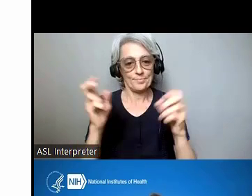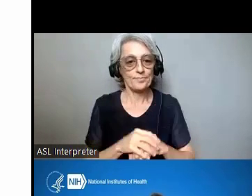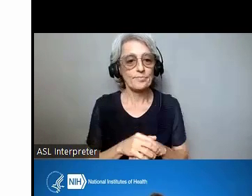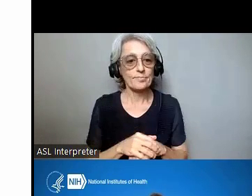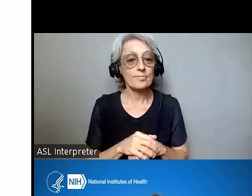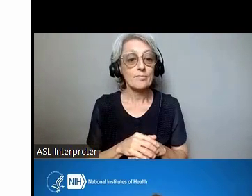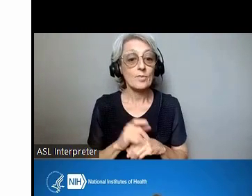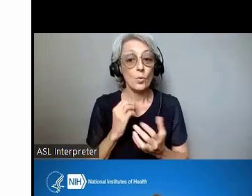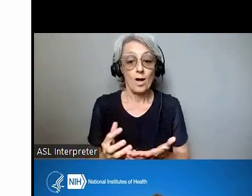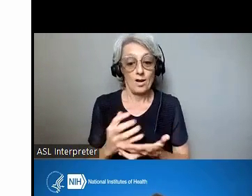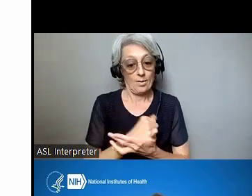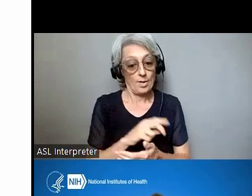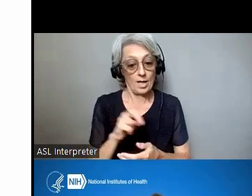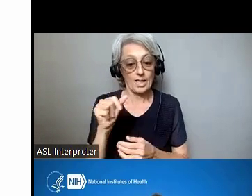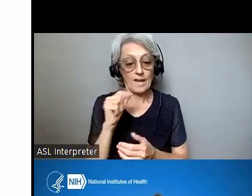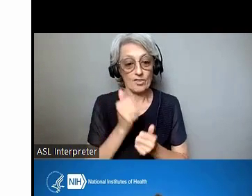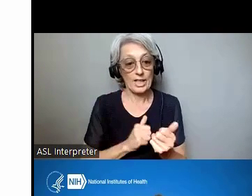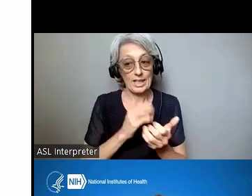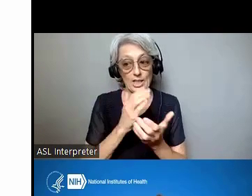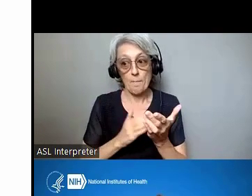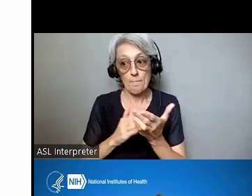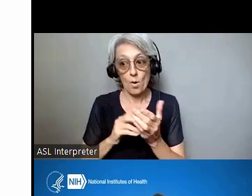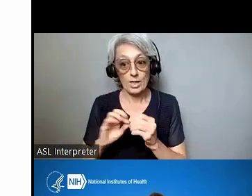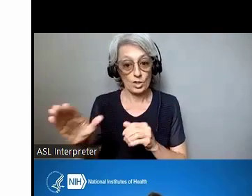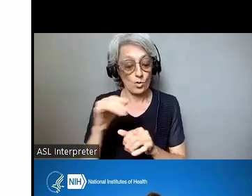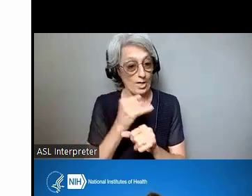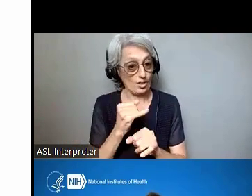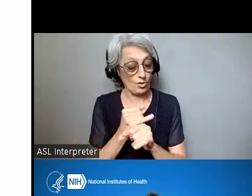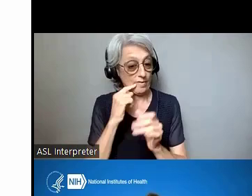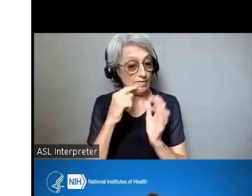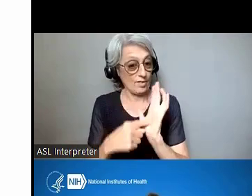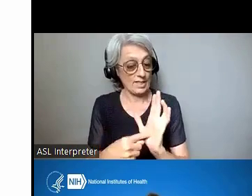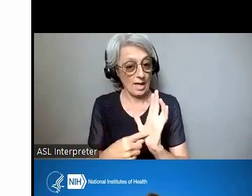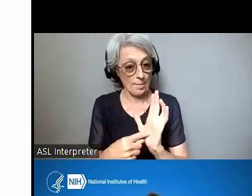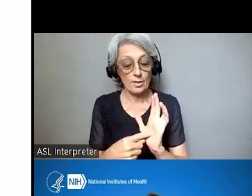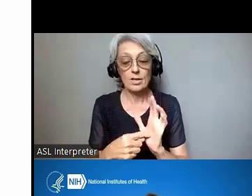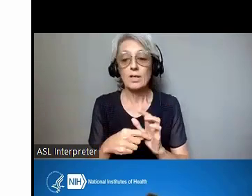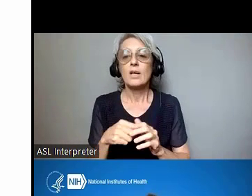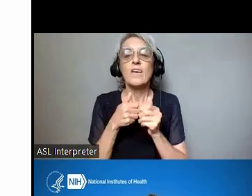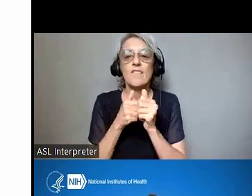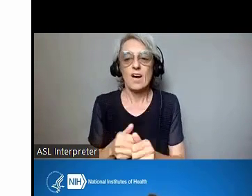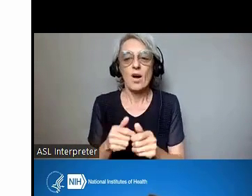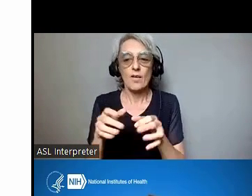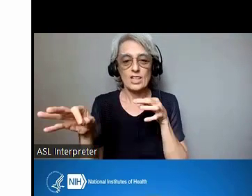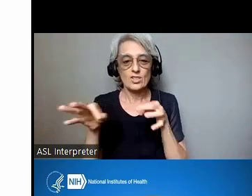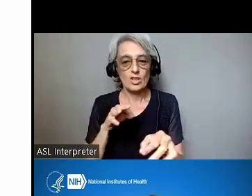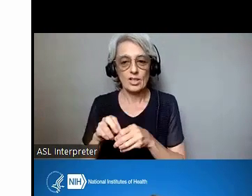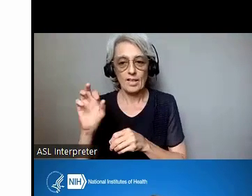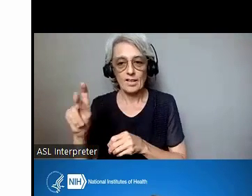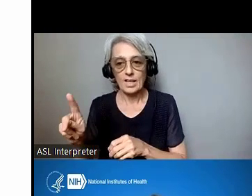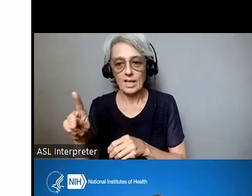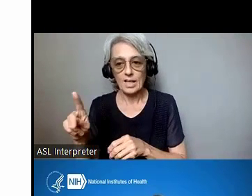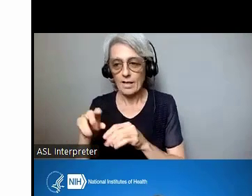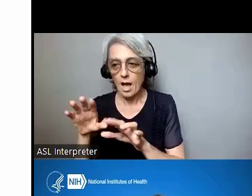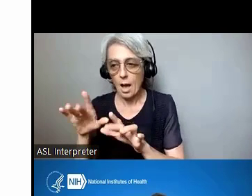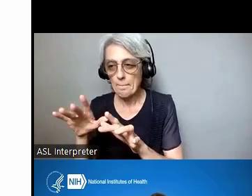for each component of your institution, for example, follow instructions at the link in the sub-bullet above,